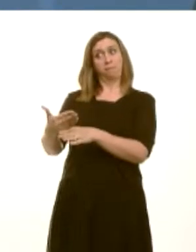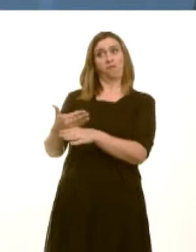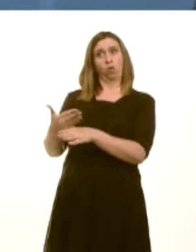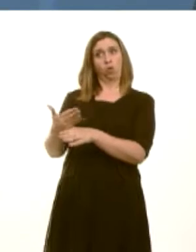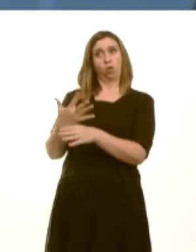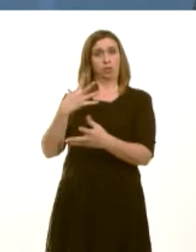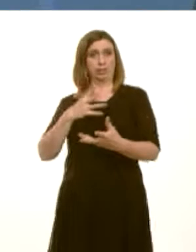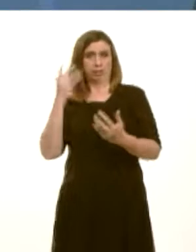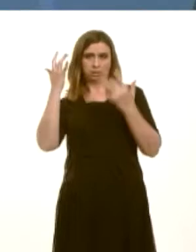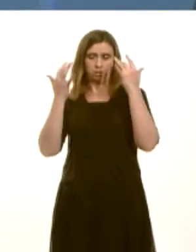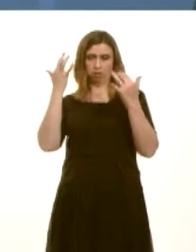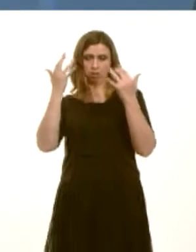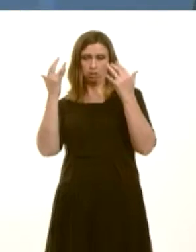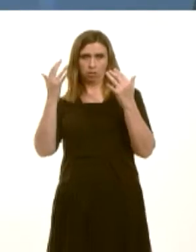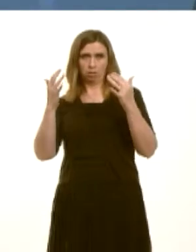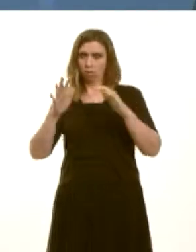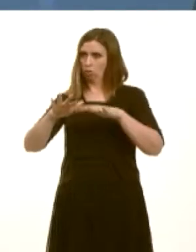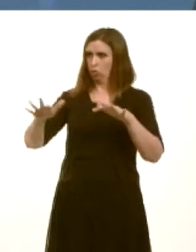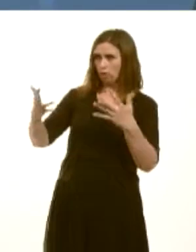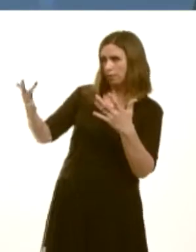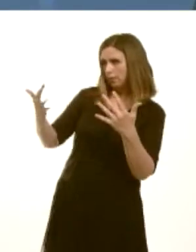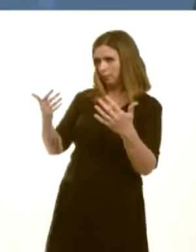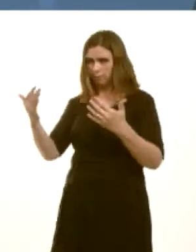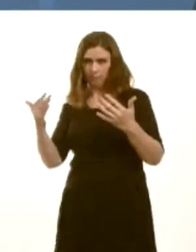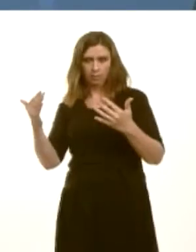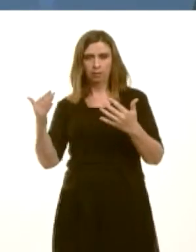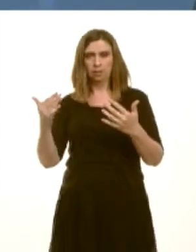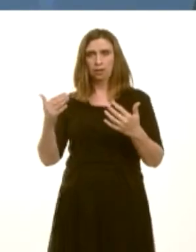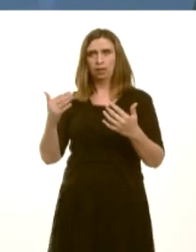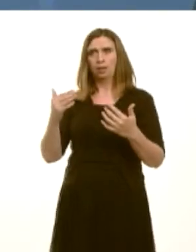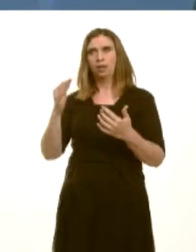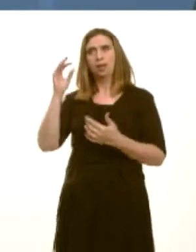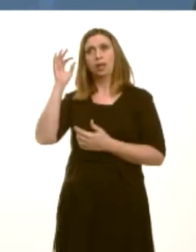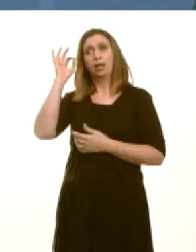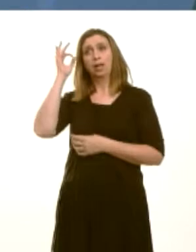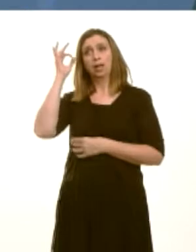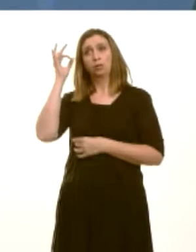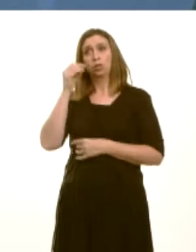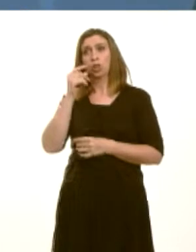period is evidence of the council either not wanting to, or at least not being able to,